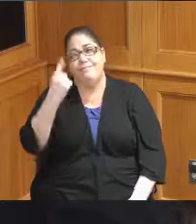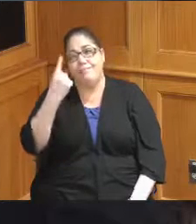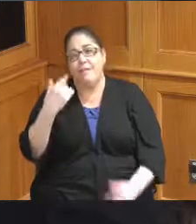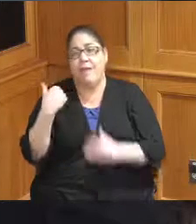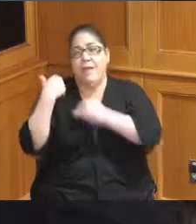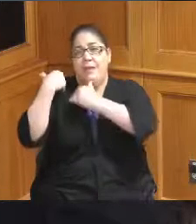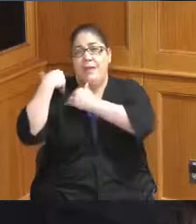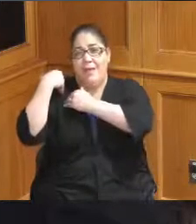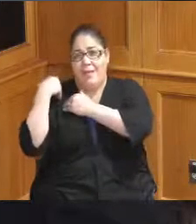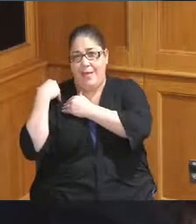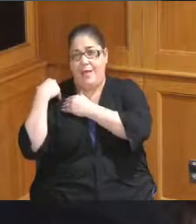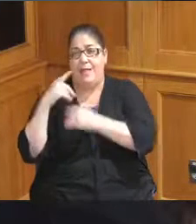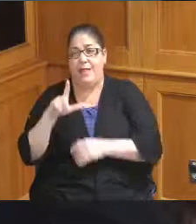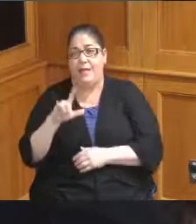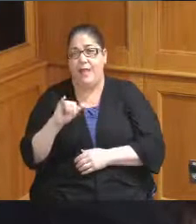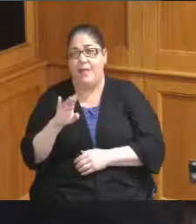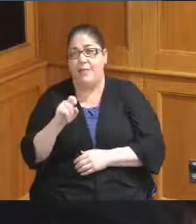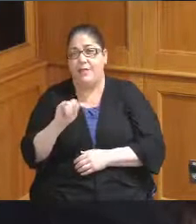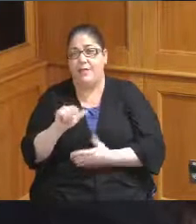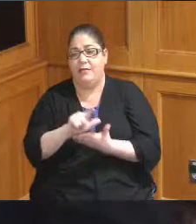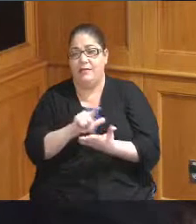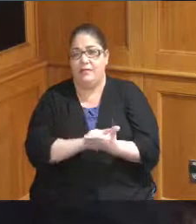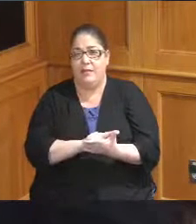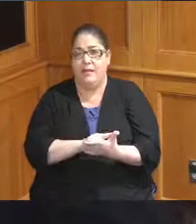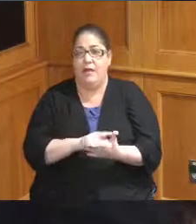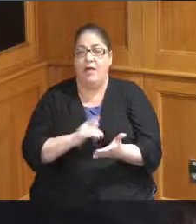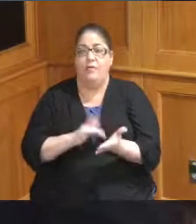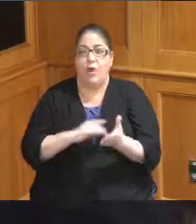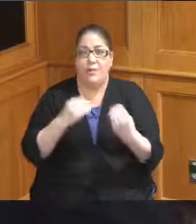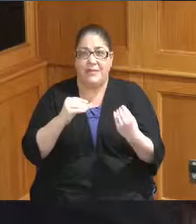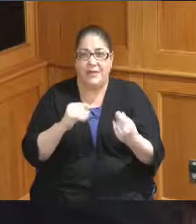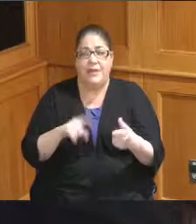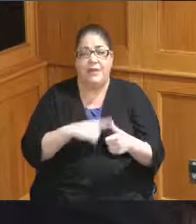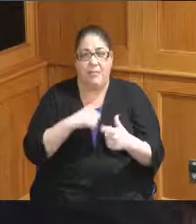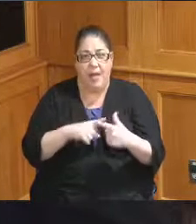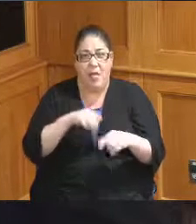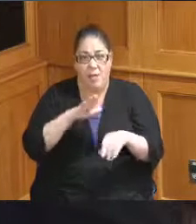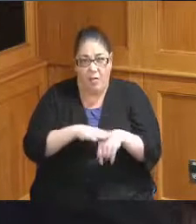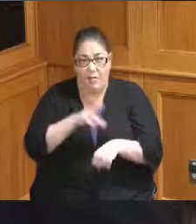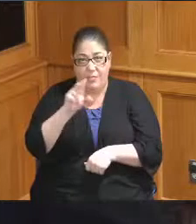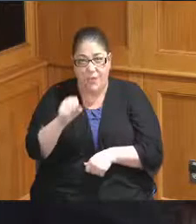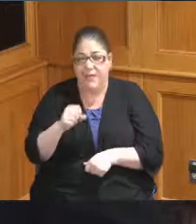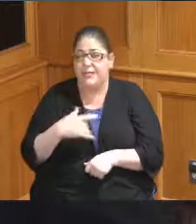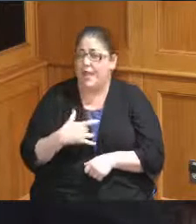on our five one three bus I like what you were saying about possibly have people sign up but